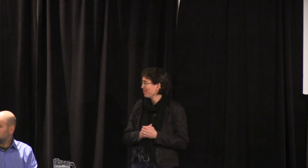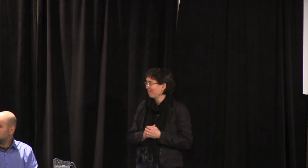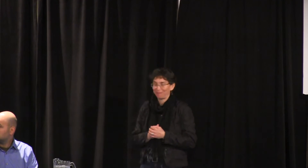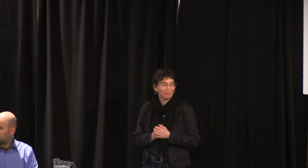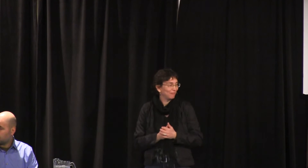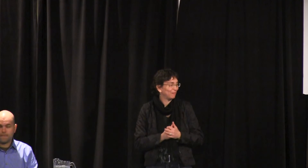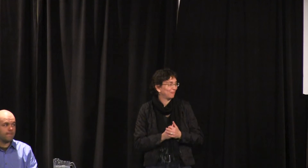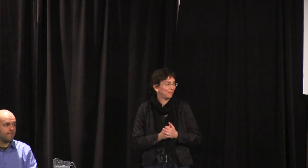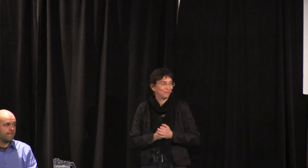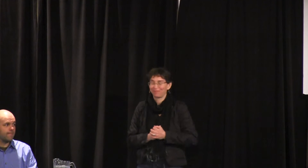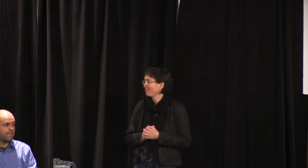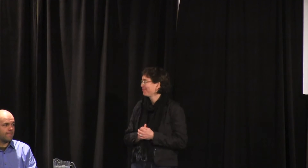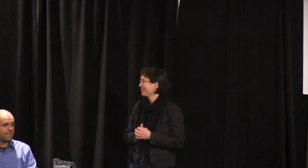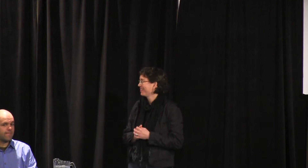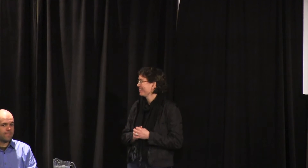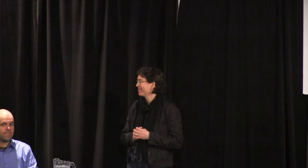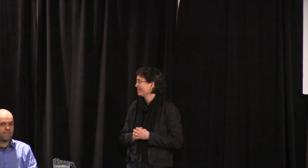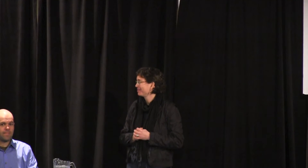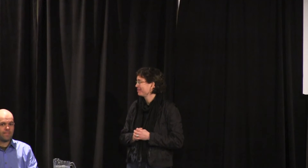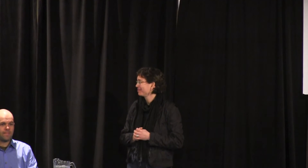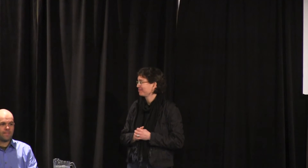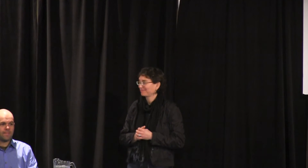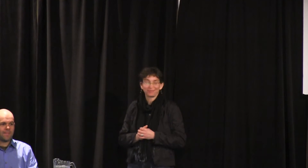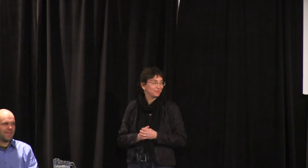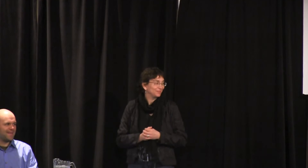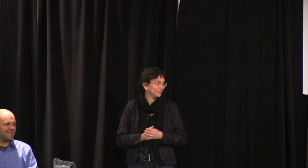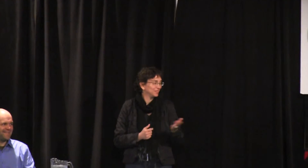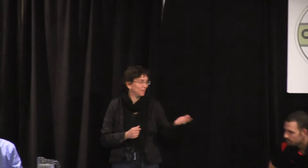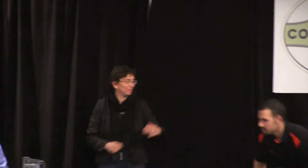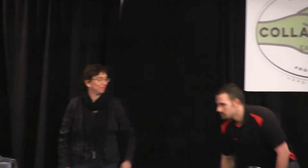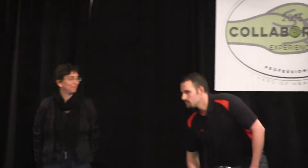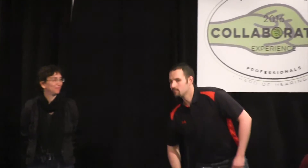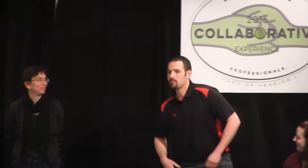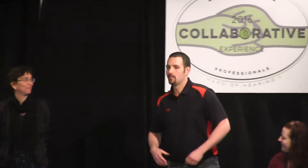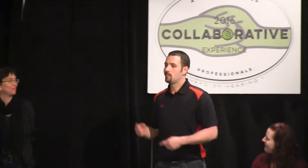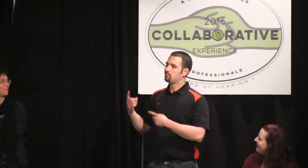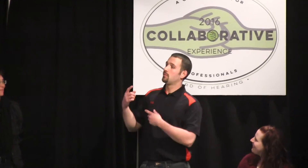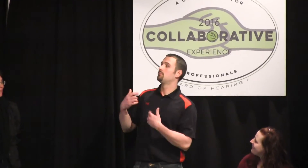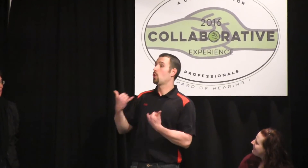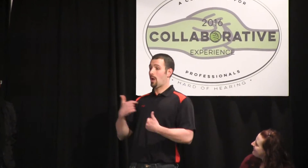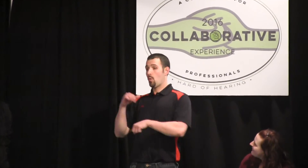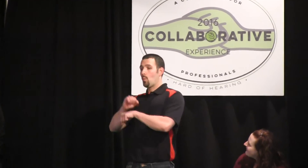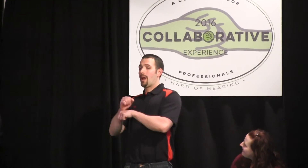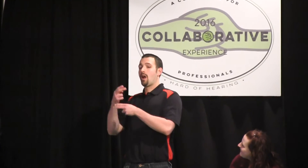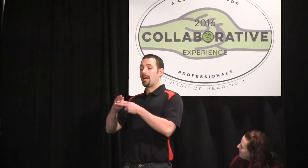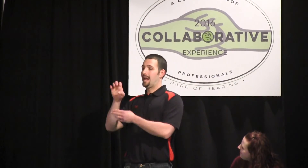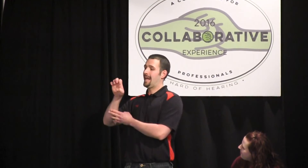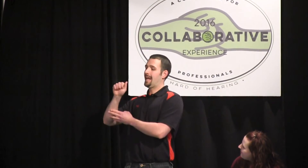and just tell us a little bit about that? Does anyone want to jump in? Kyle: Yeah, I can,